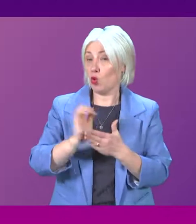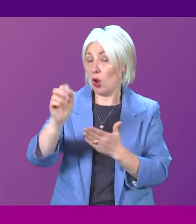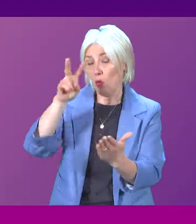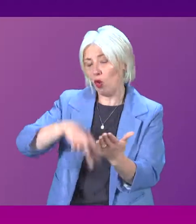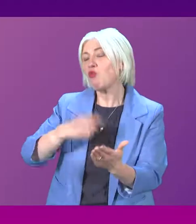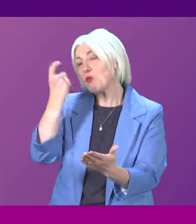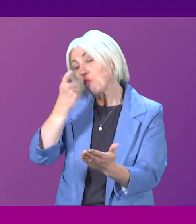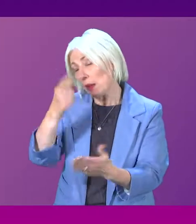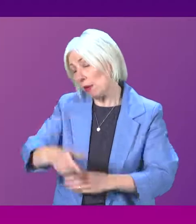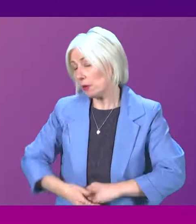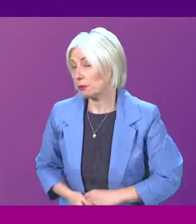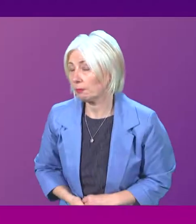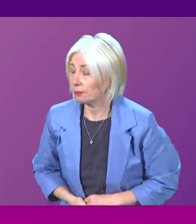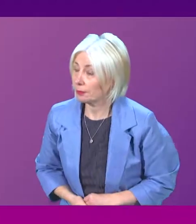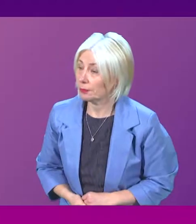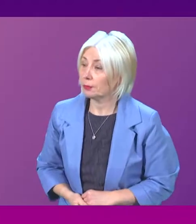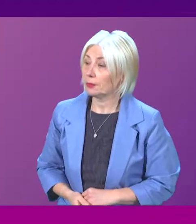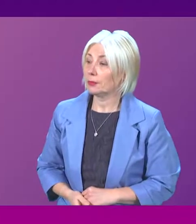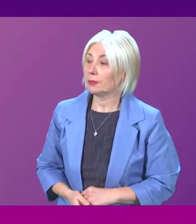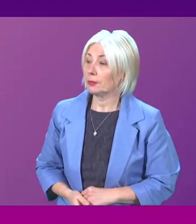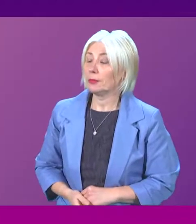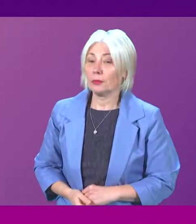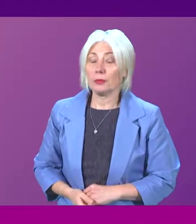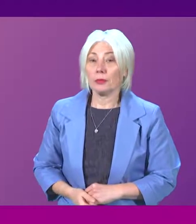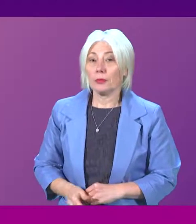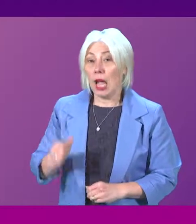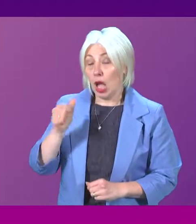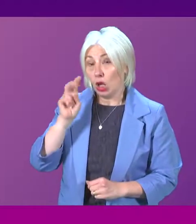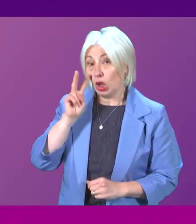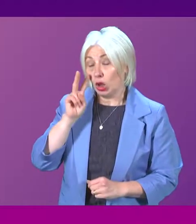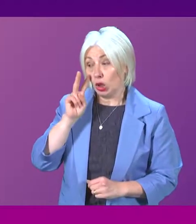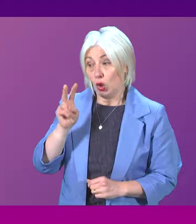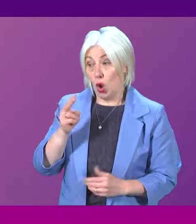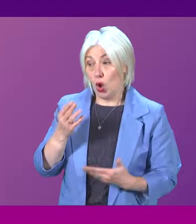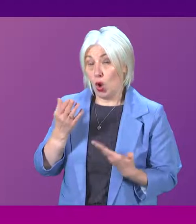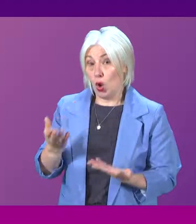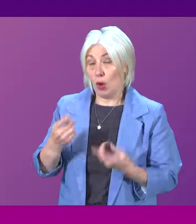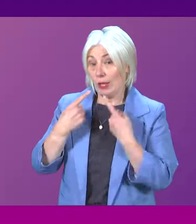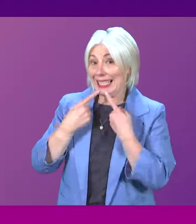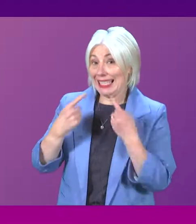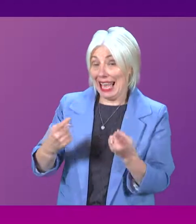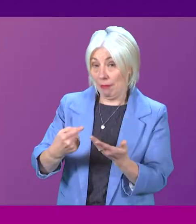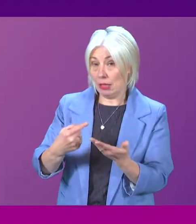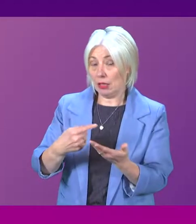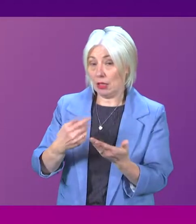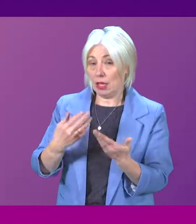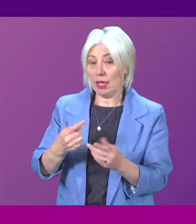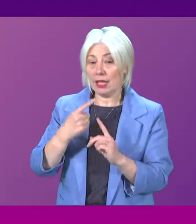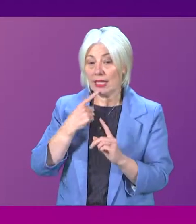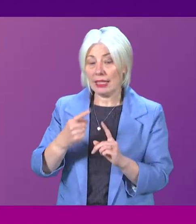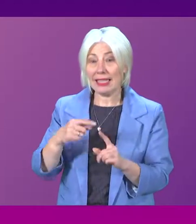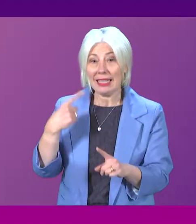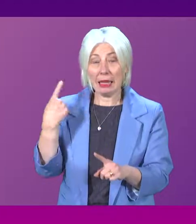I noted in the cabinet secretary’s statement that he used the words “at speed”, but